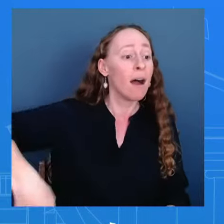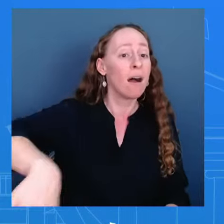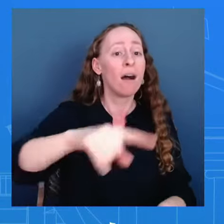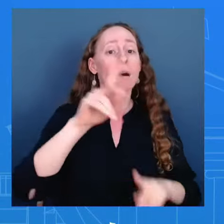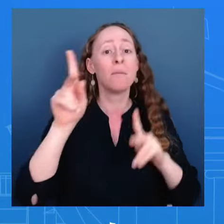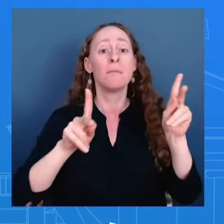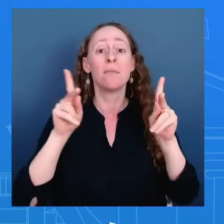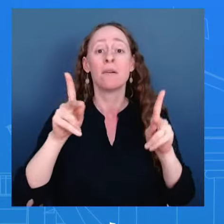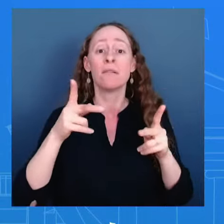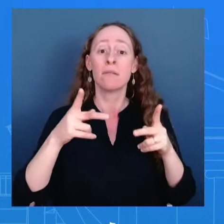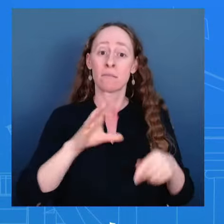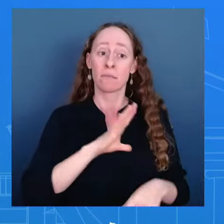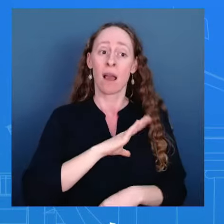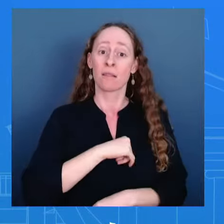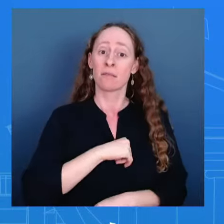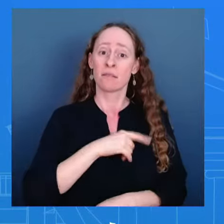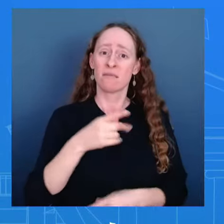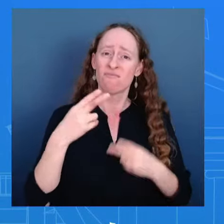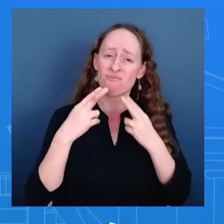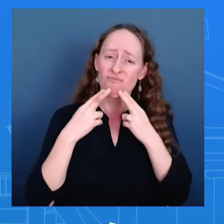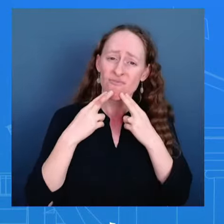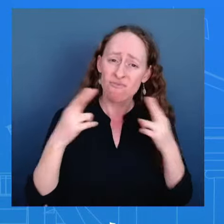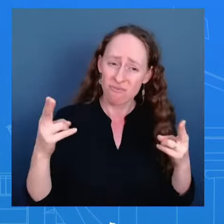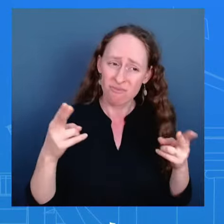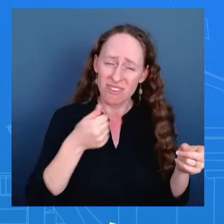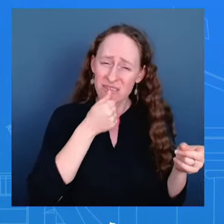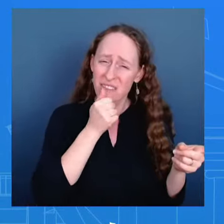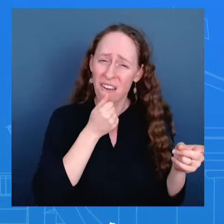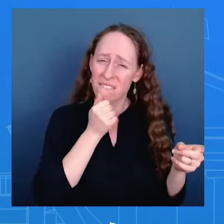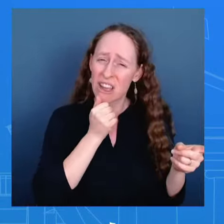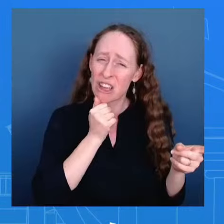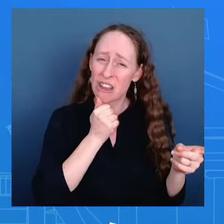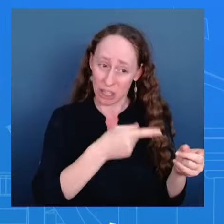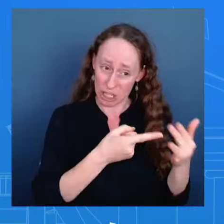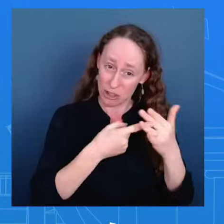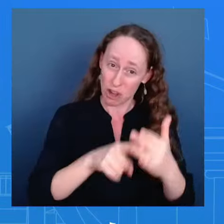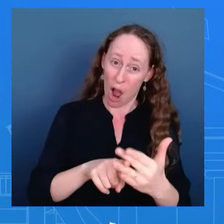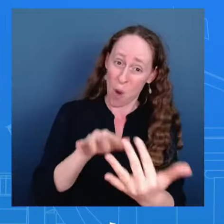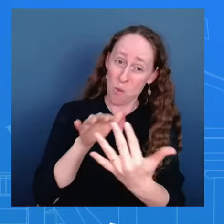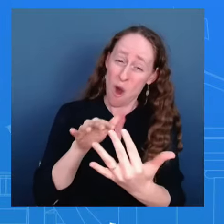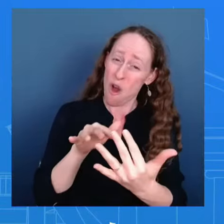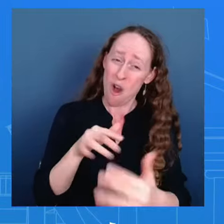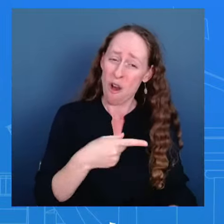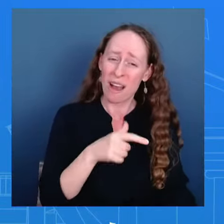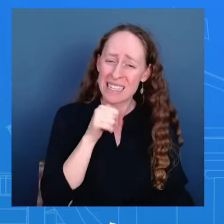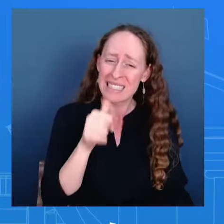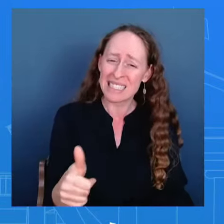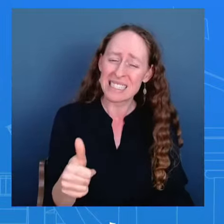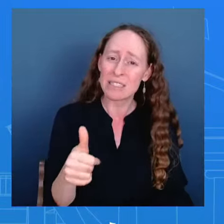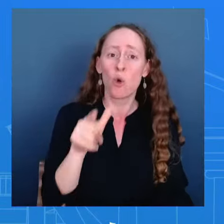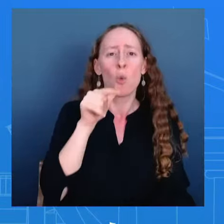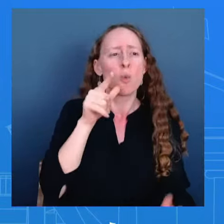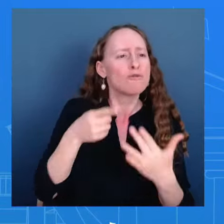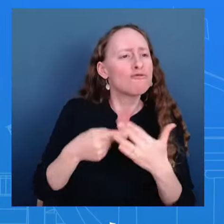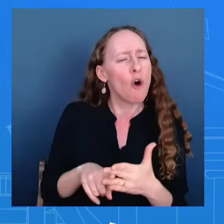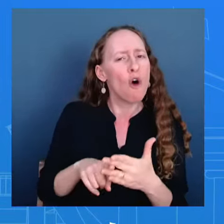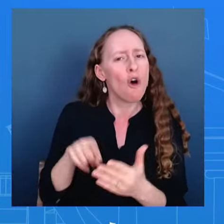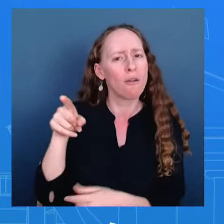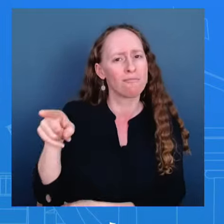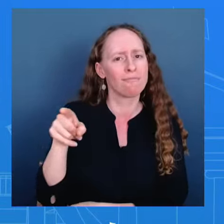Mr. Sinwar started this war, and no other nation, no other leader is doing more than President Biden is to get humanitarian assistance in,